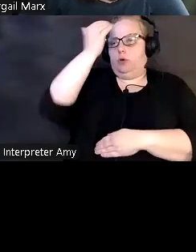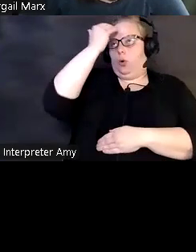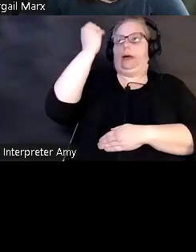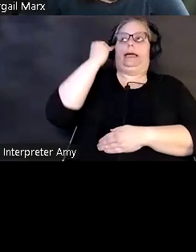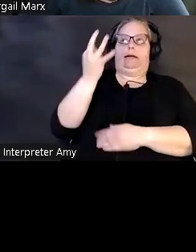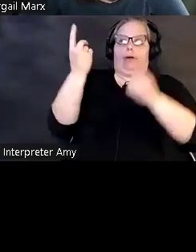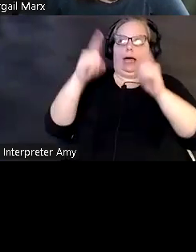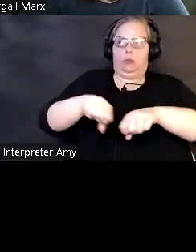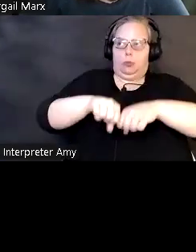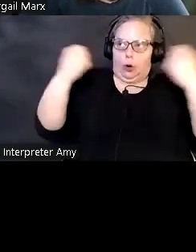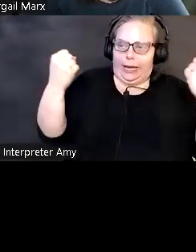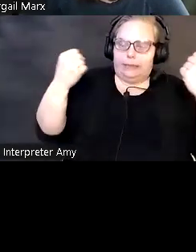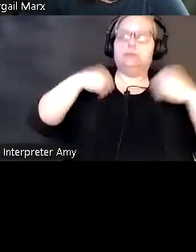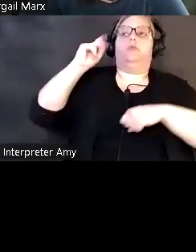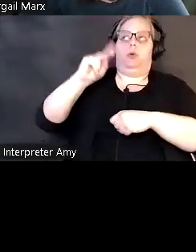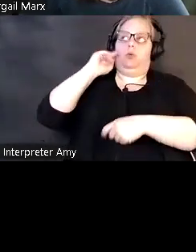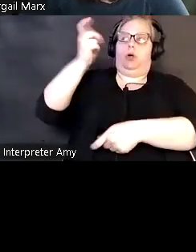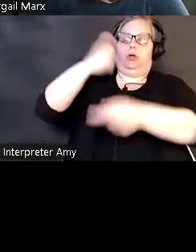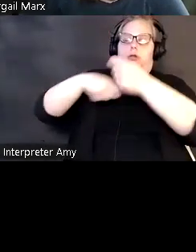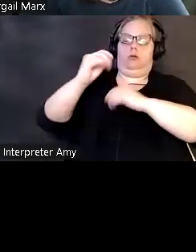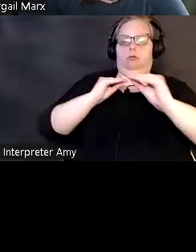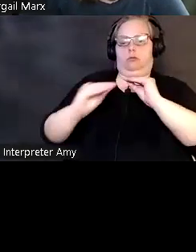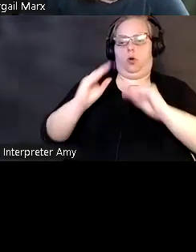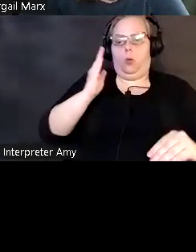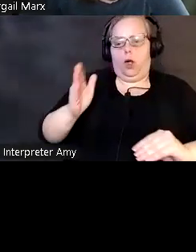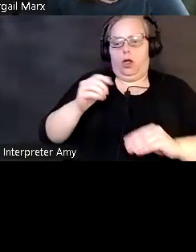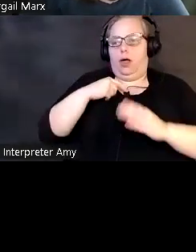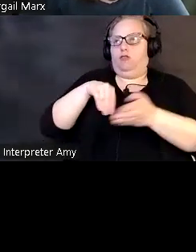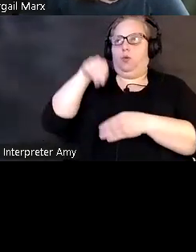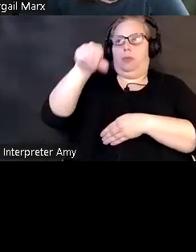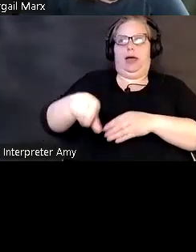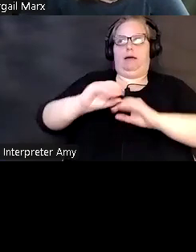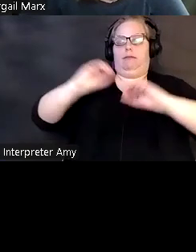okay if it breaks that it can get repaired and it won't cost me any money to do that.